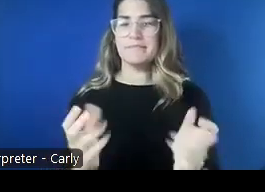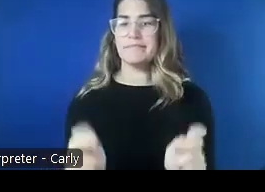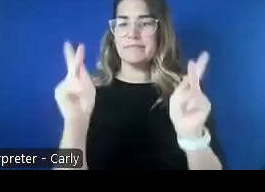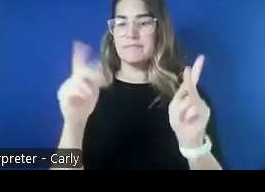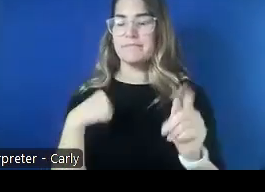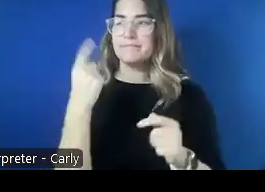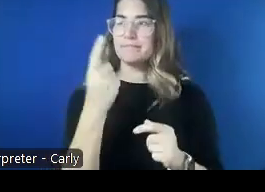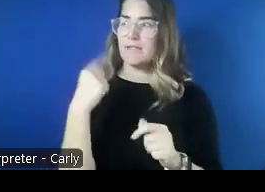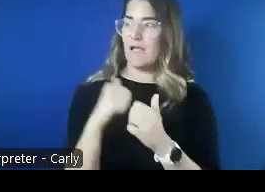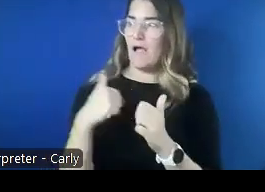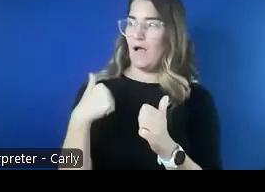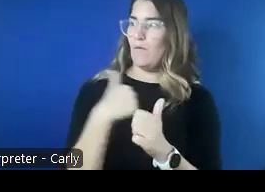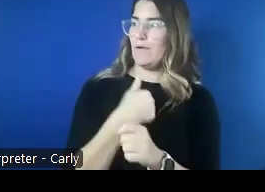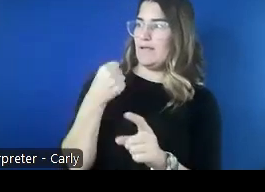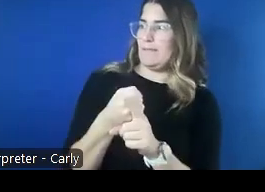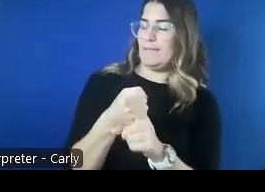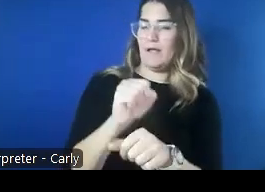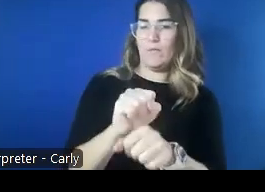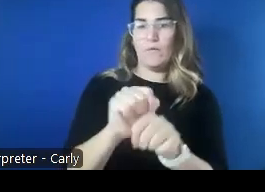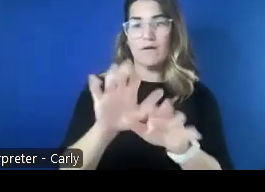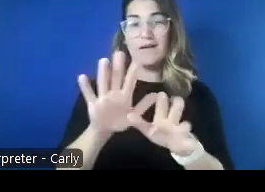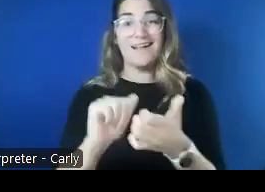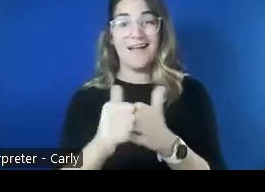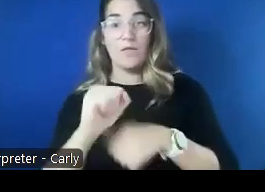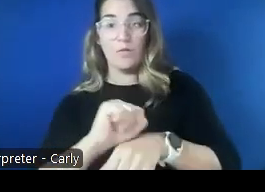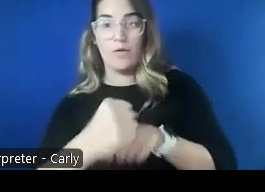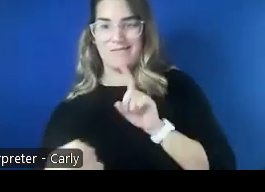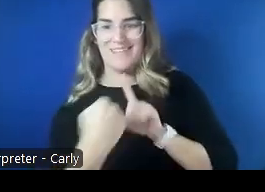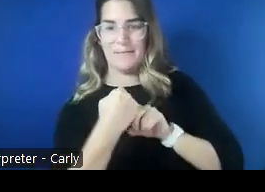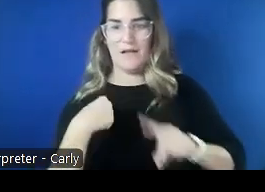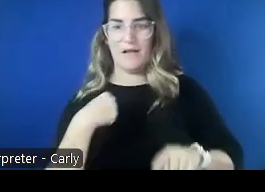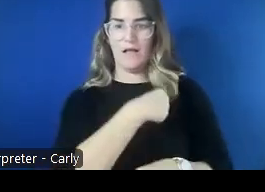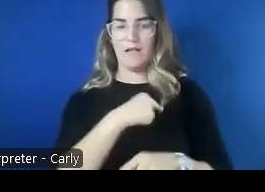we are impacting our work and how the work is impacting us so again if you think about that